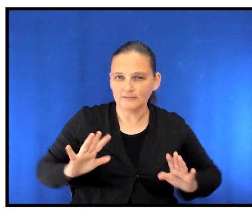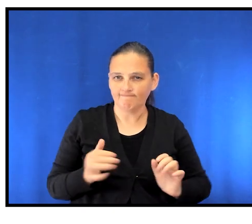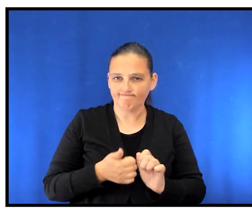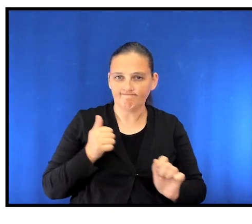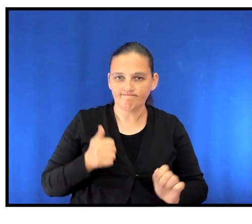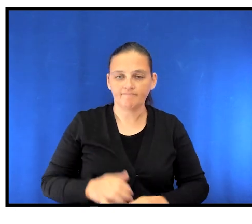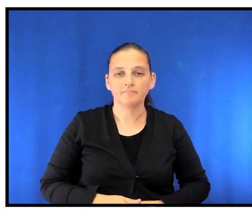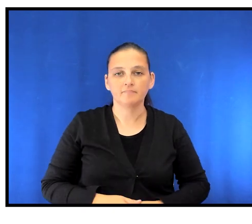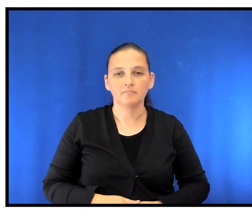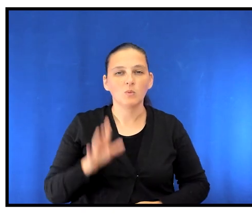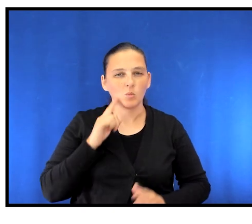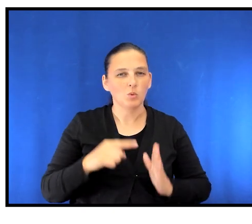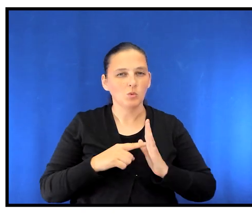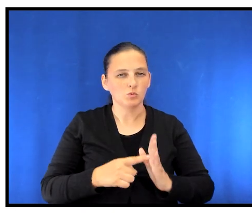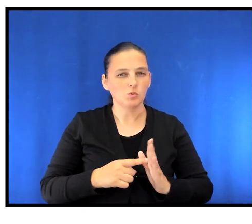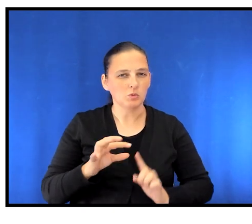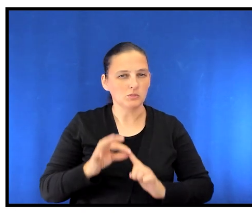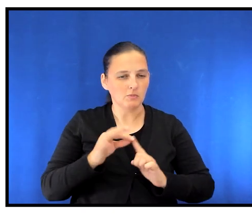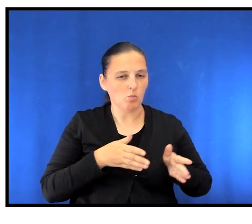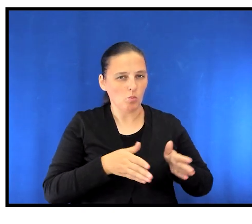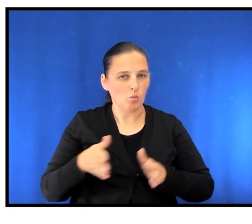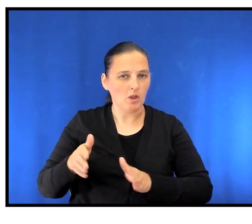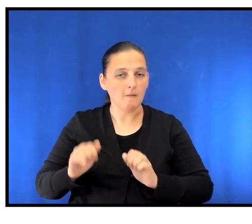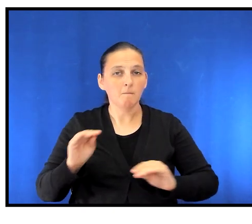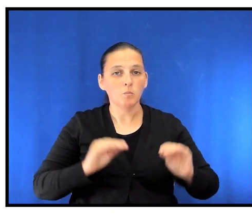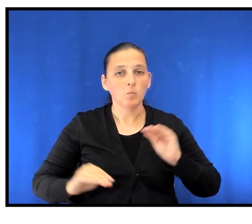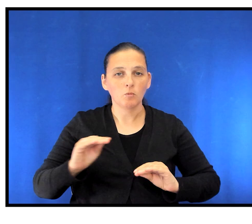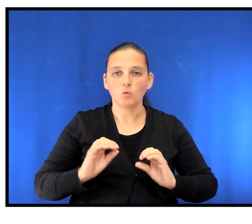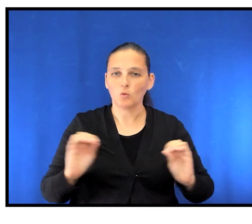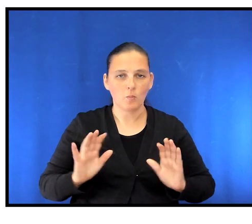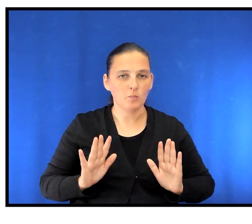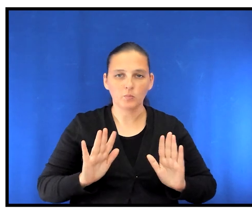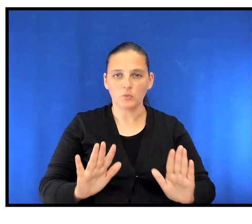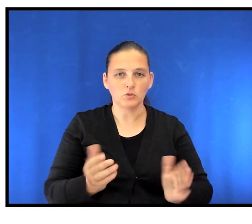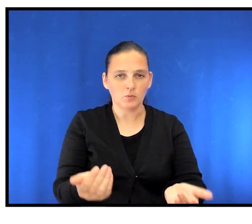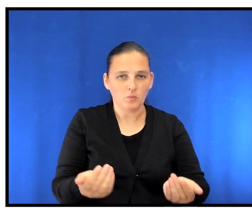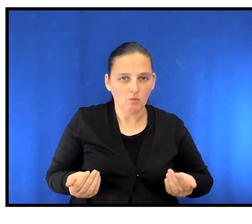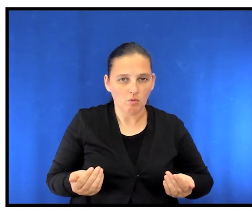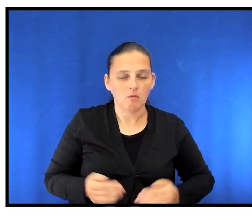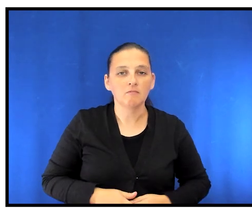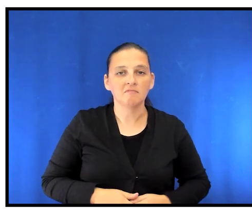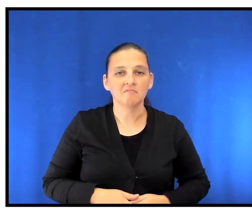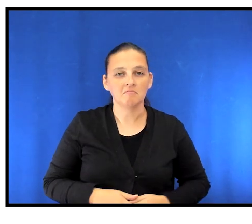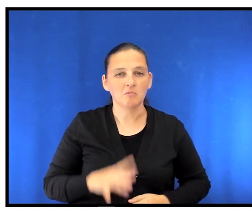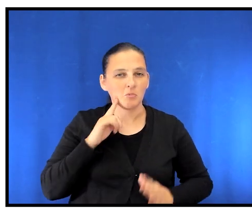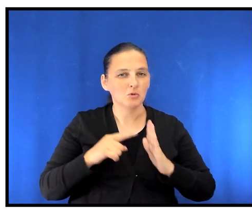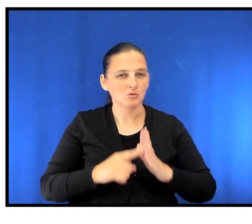We'll show you special ways to move without pushing or pulling with your arms. We'll also show you safe ways to approach things